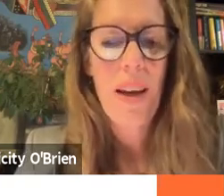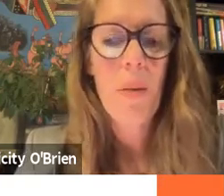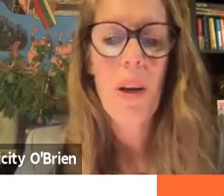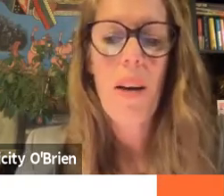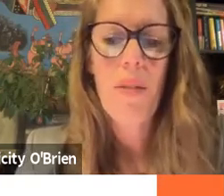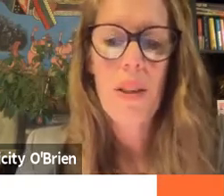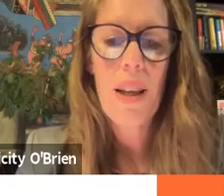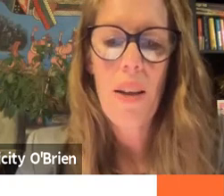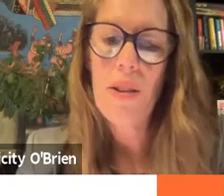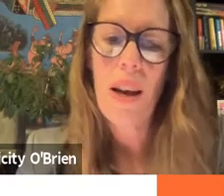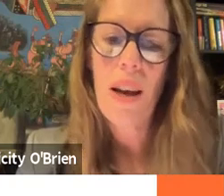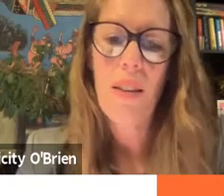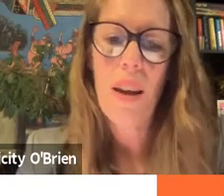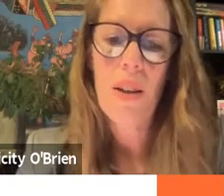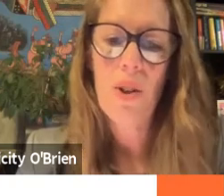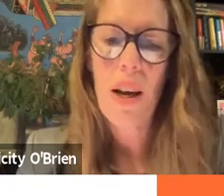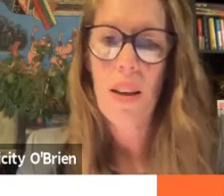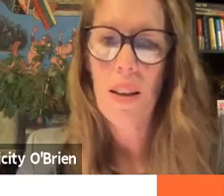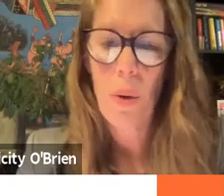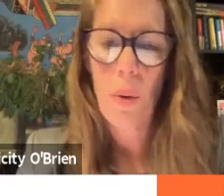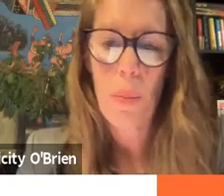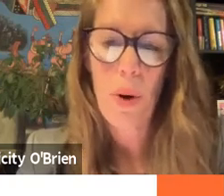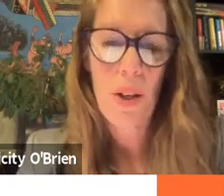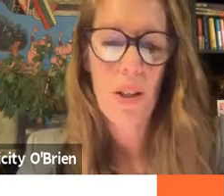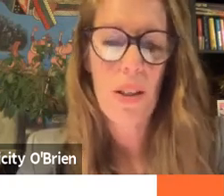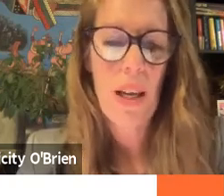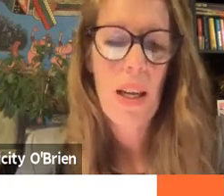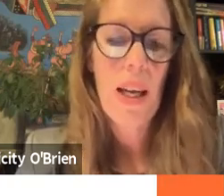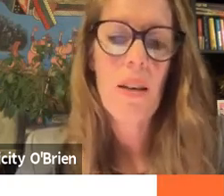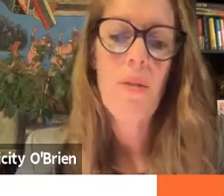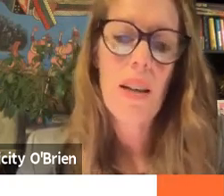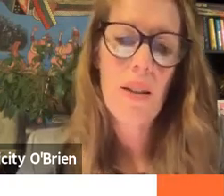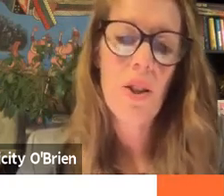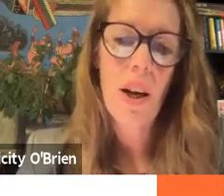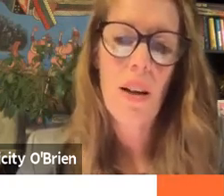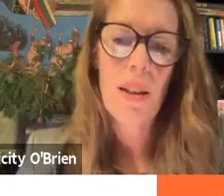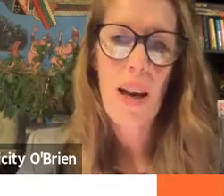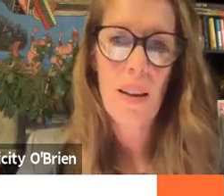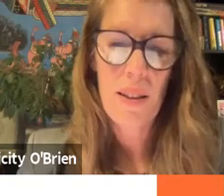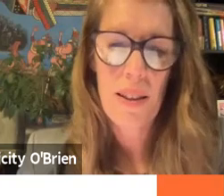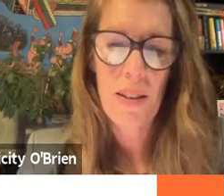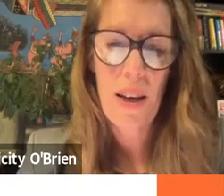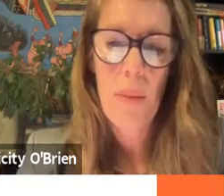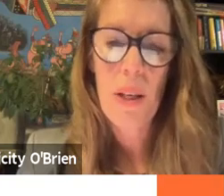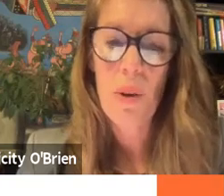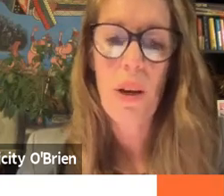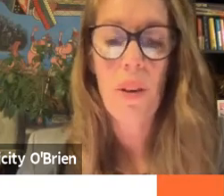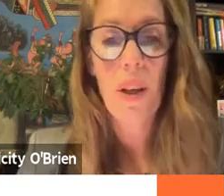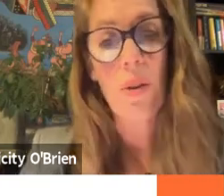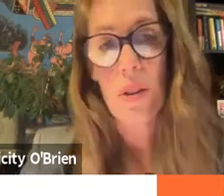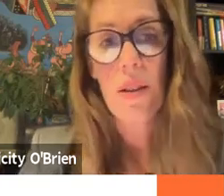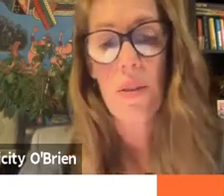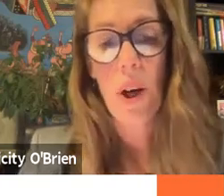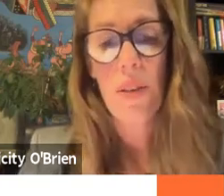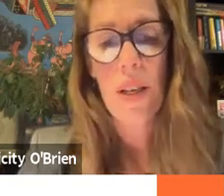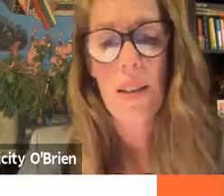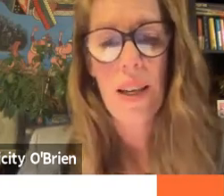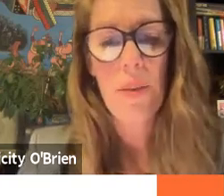and it will cover South-south and triangular cooperation in advancing child and adolescent mental health in the context of Covid-19